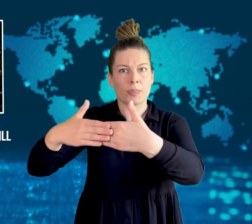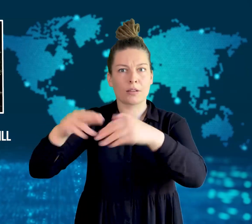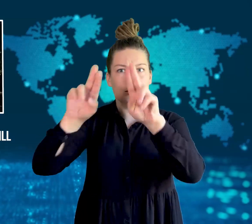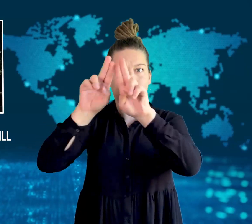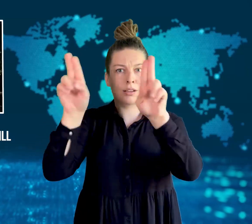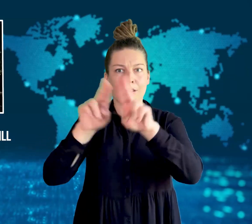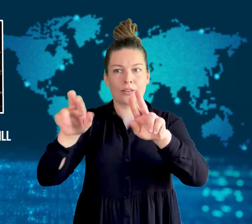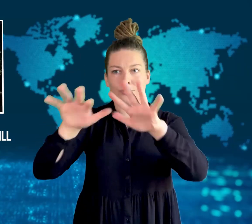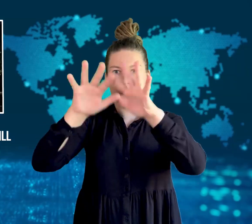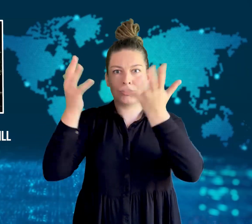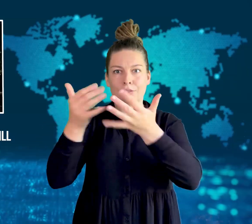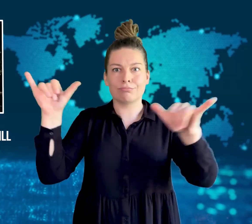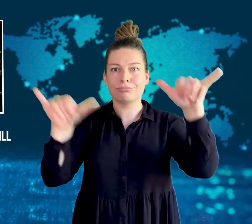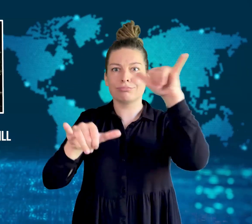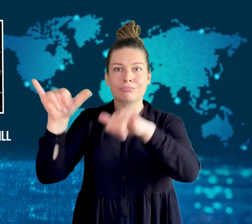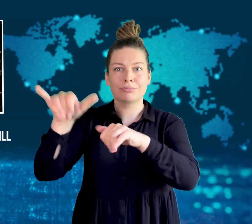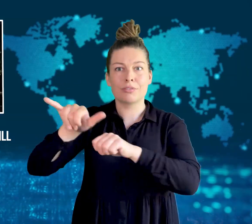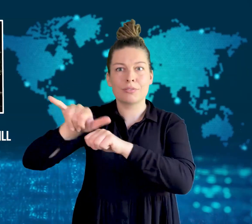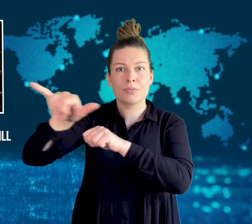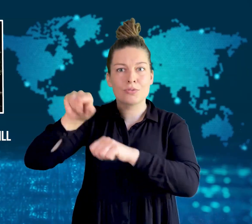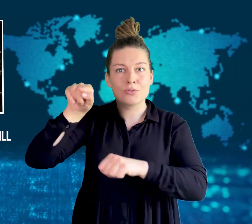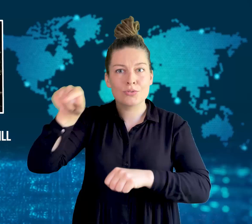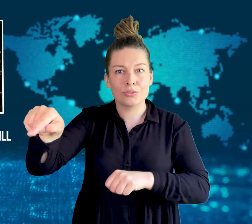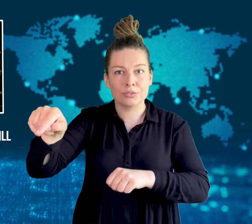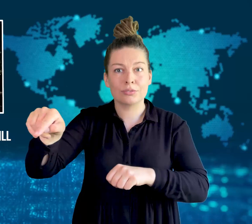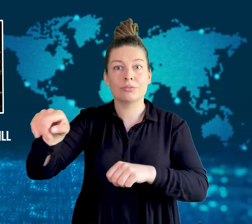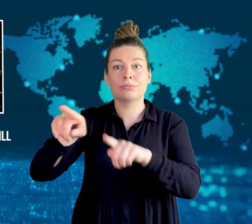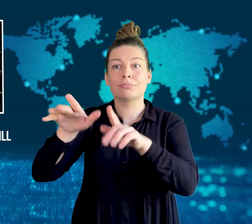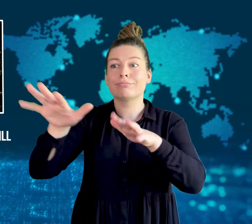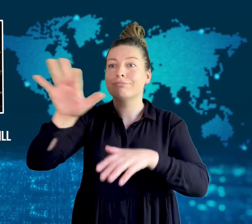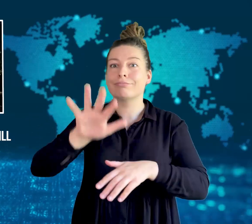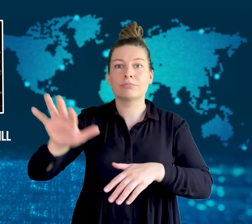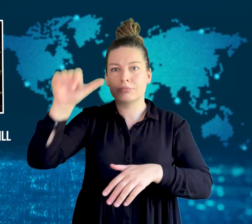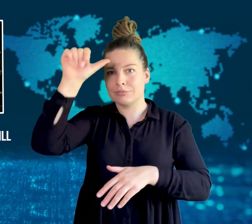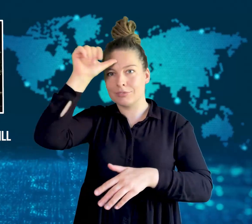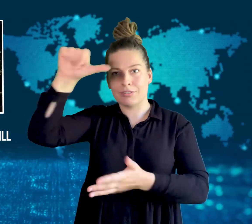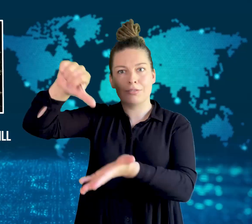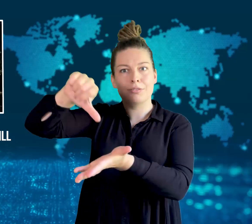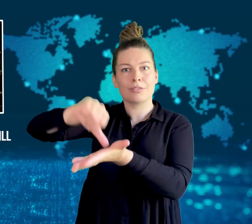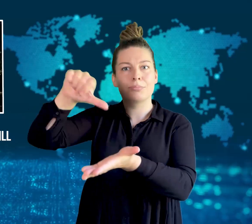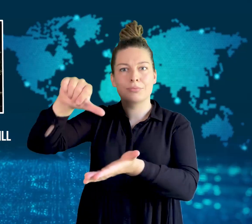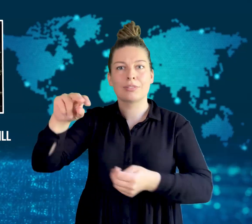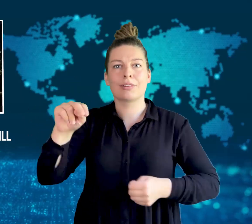He was supposed to check out the next day,